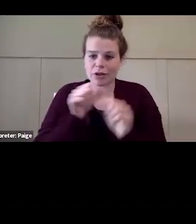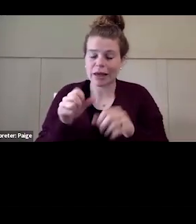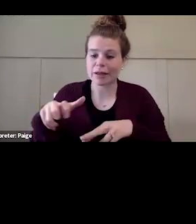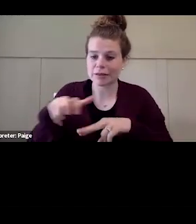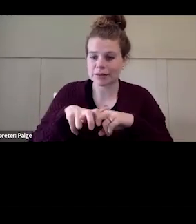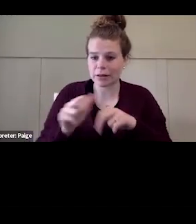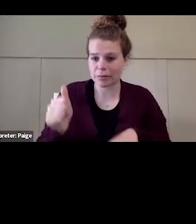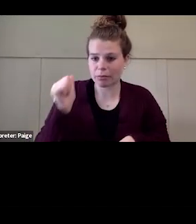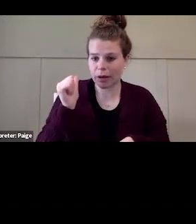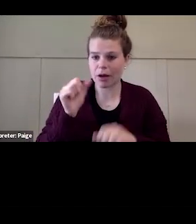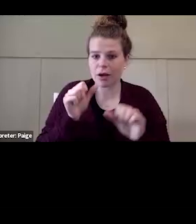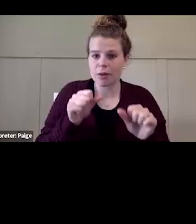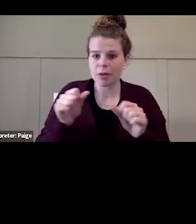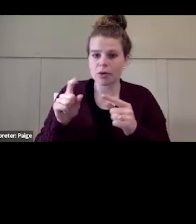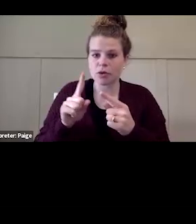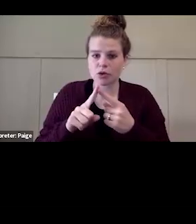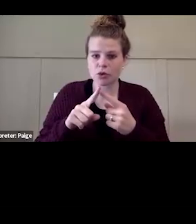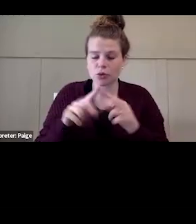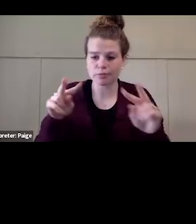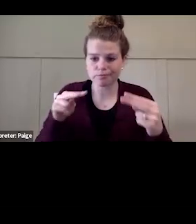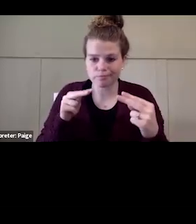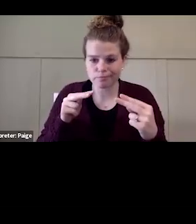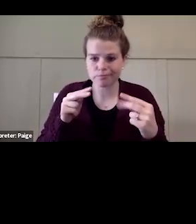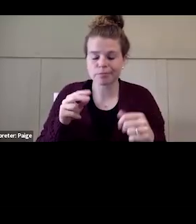and be able to turn the chair and face our clients